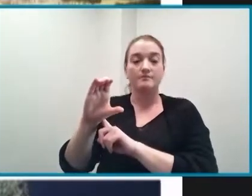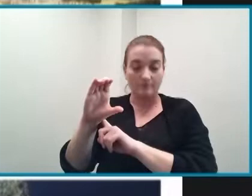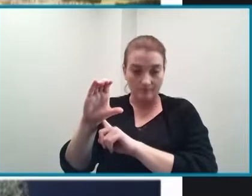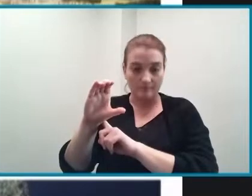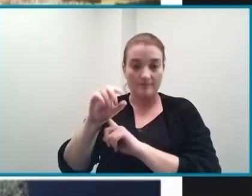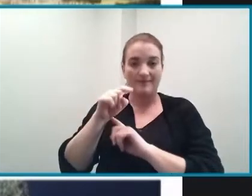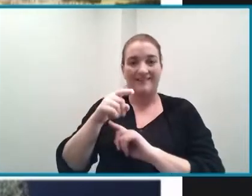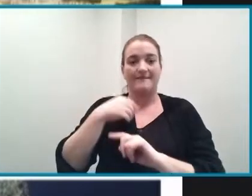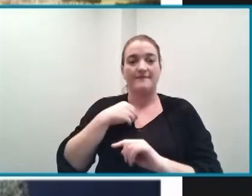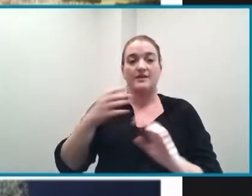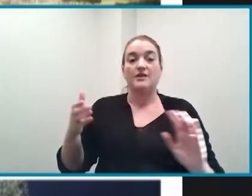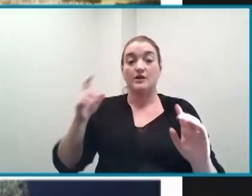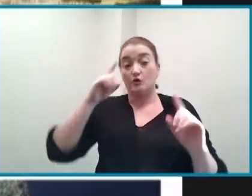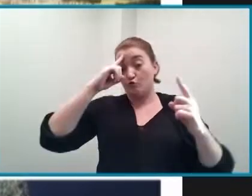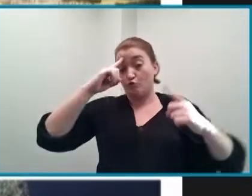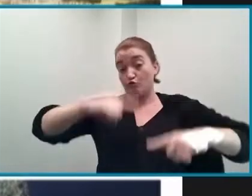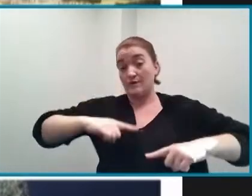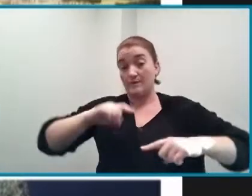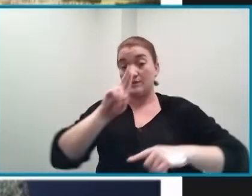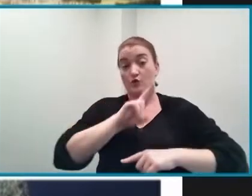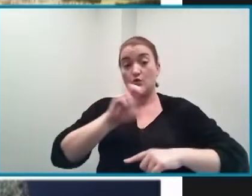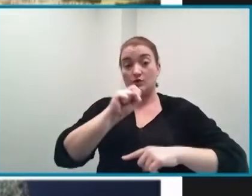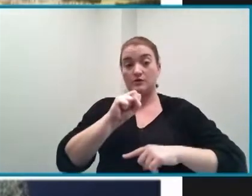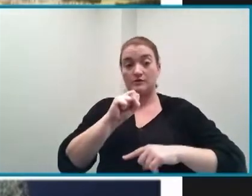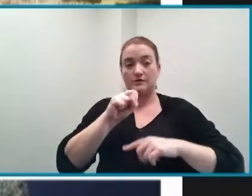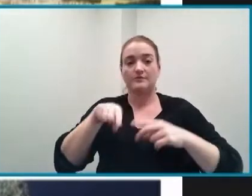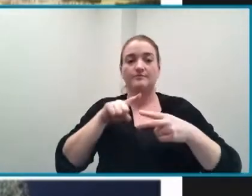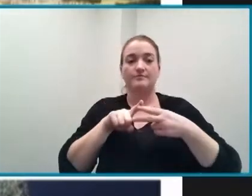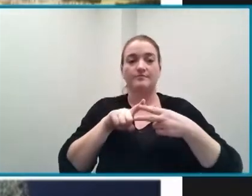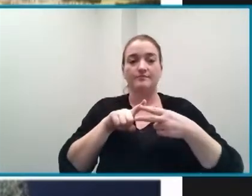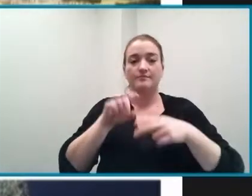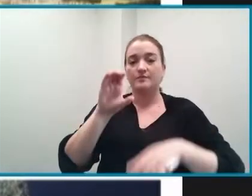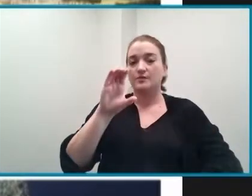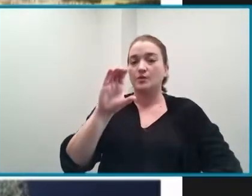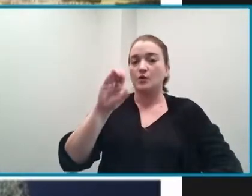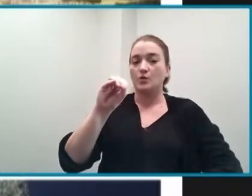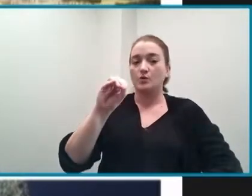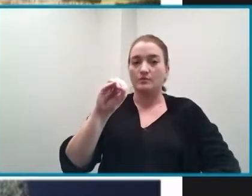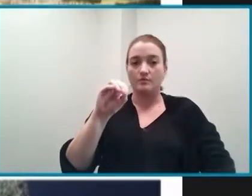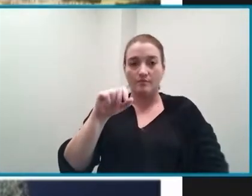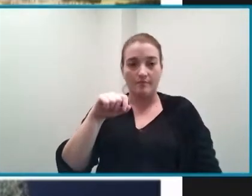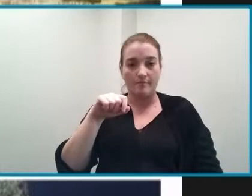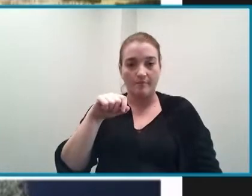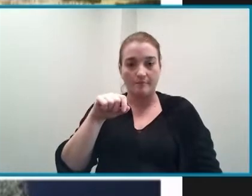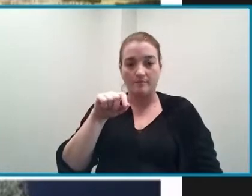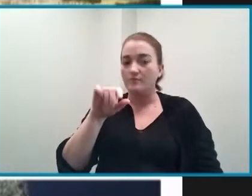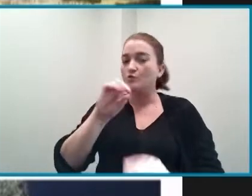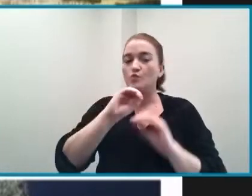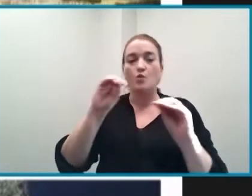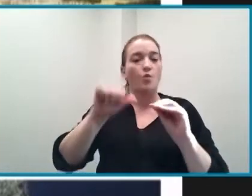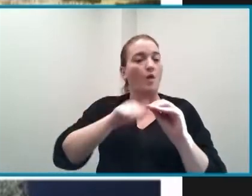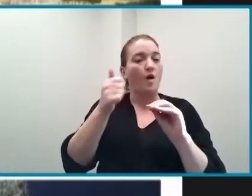It's called the Compact of the Association. No other nations on Earth has that relationship or agreement with the US,